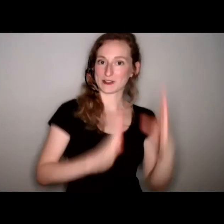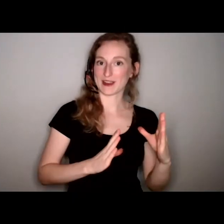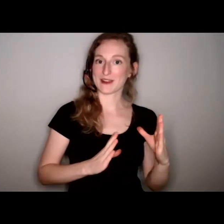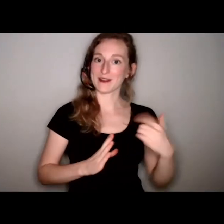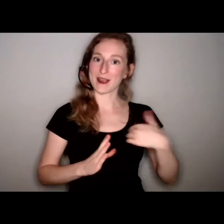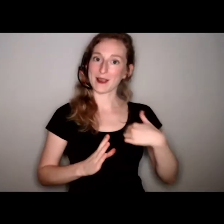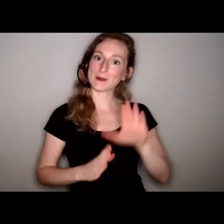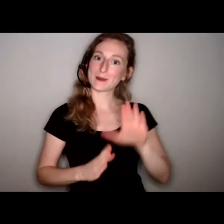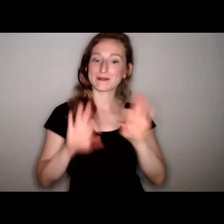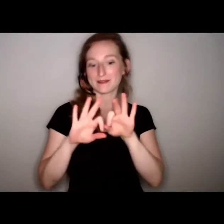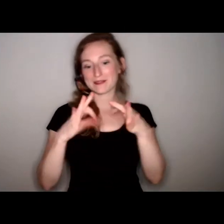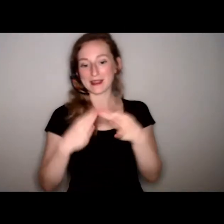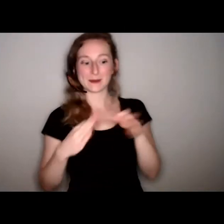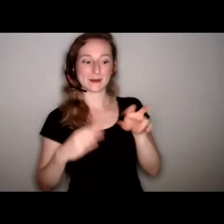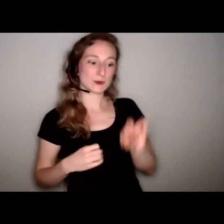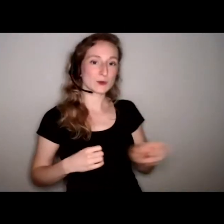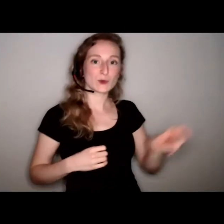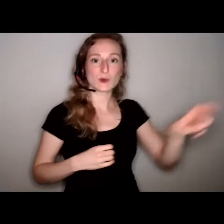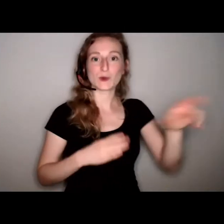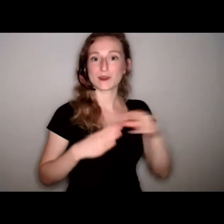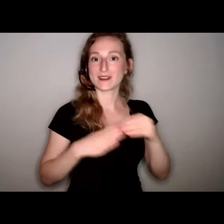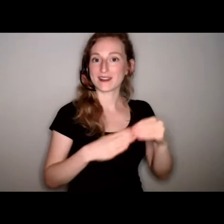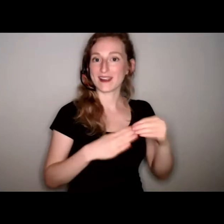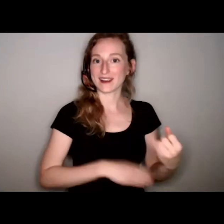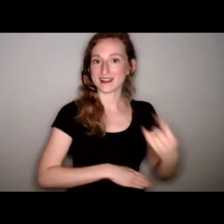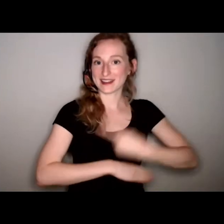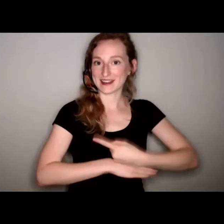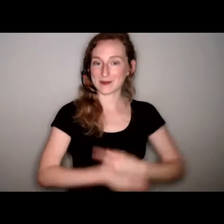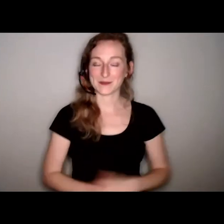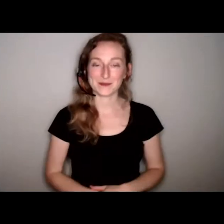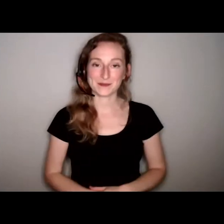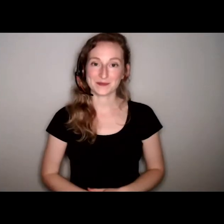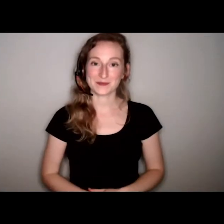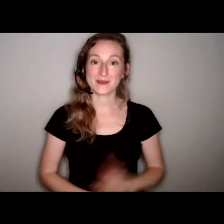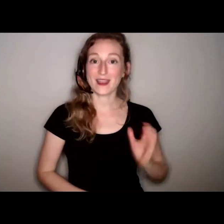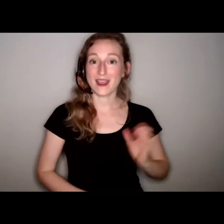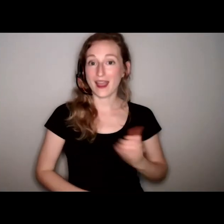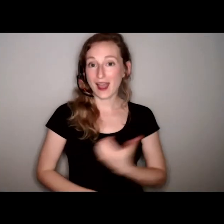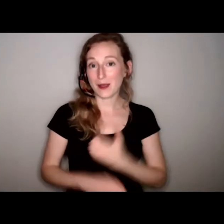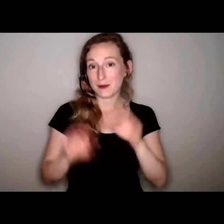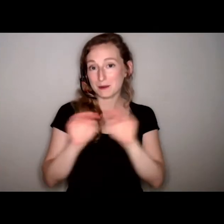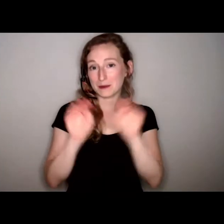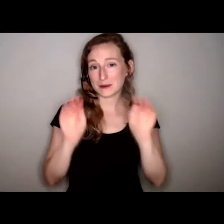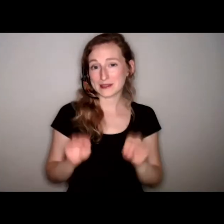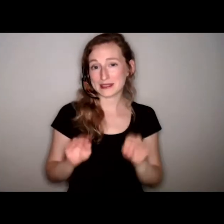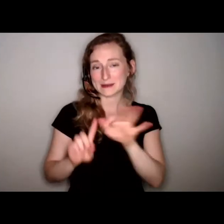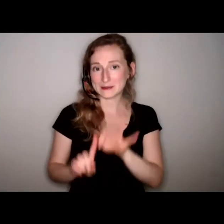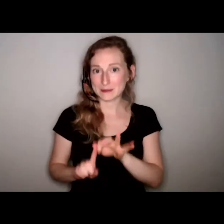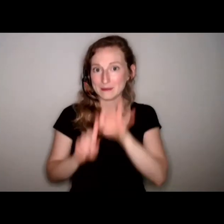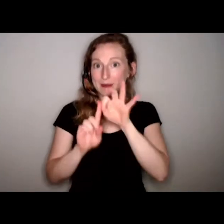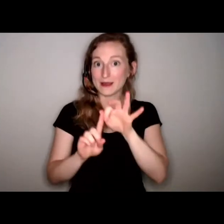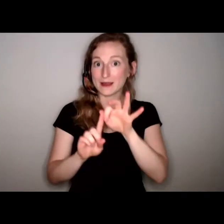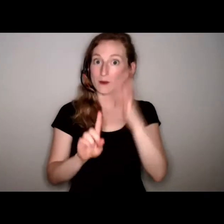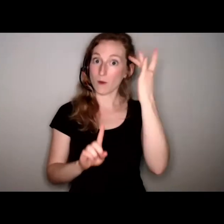Our Museum is special, because we are a single artist museum.